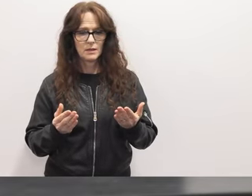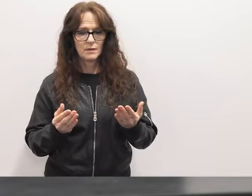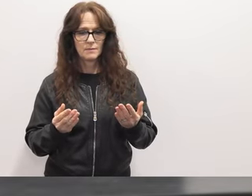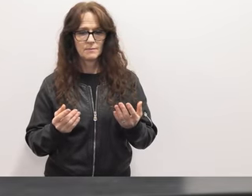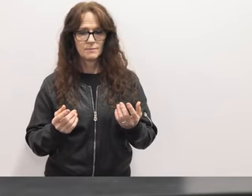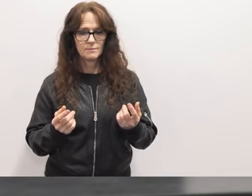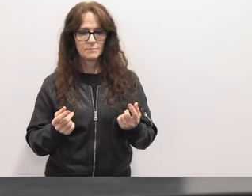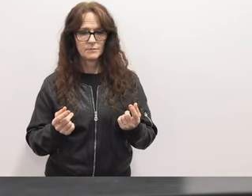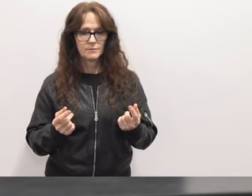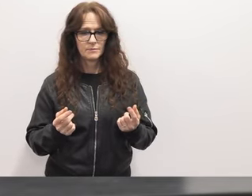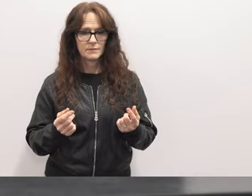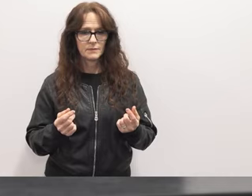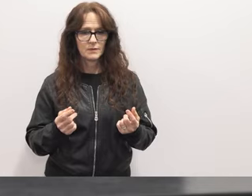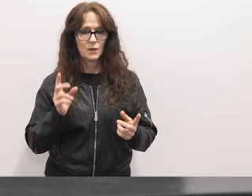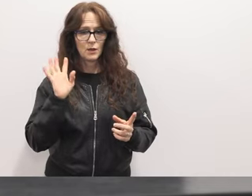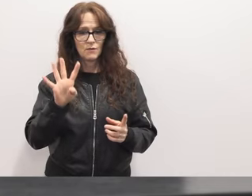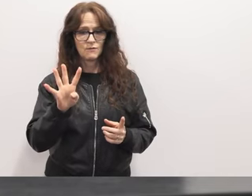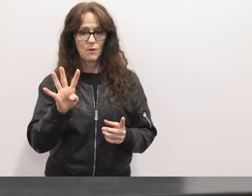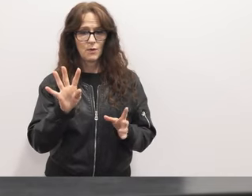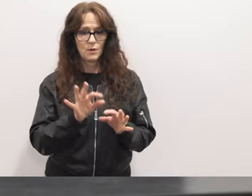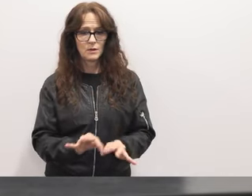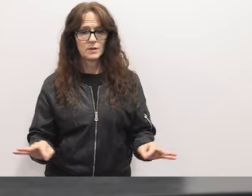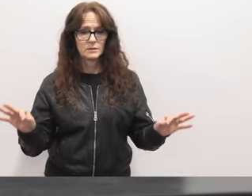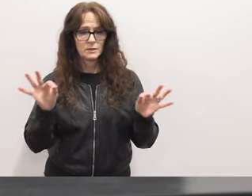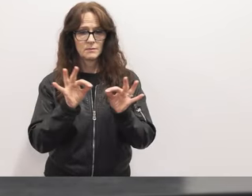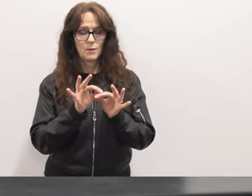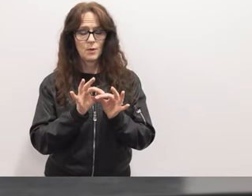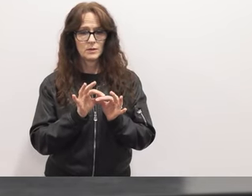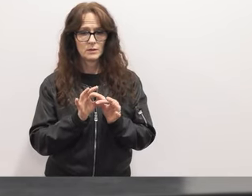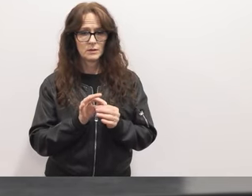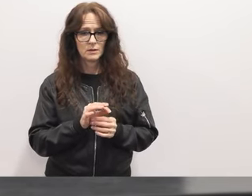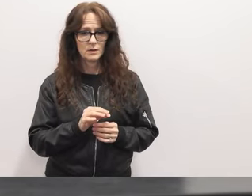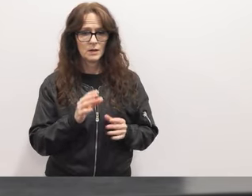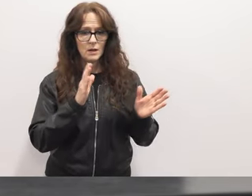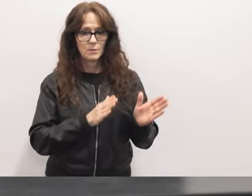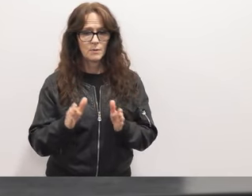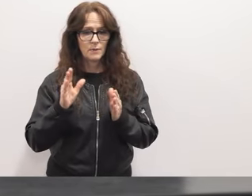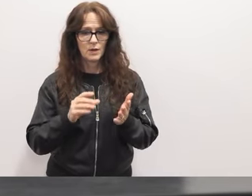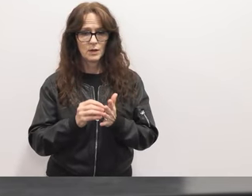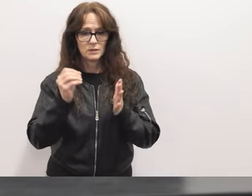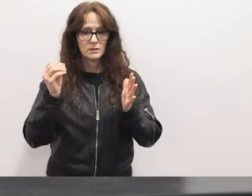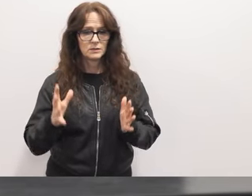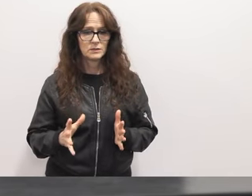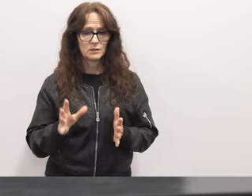I also think goal four is super important. I think preparing our students for college